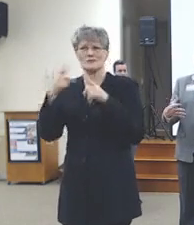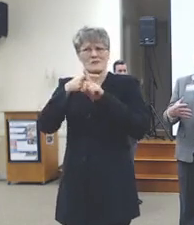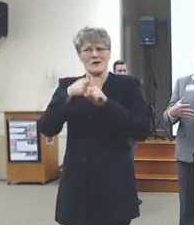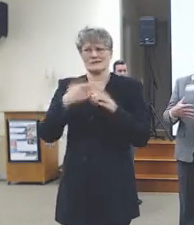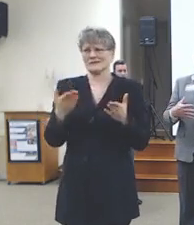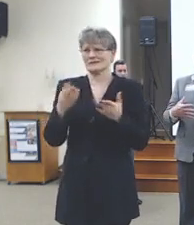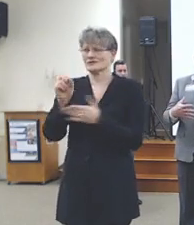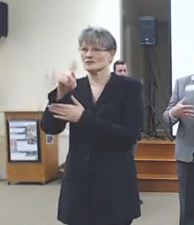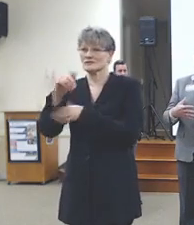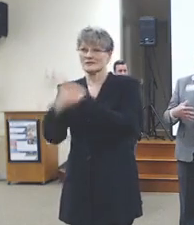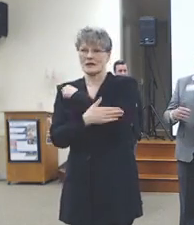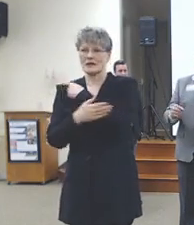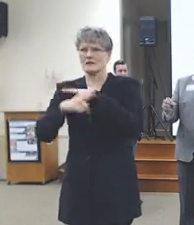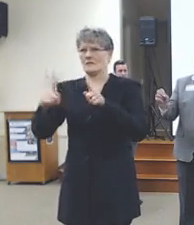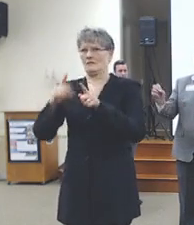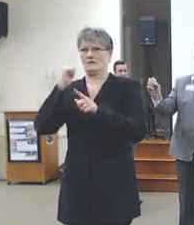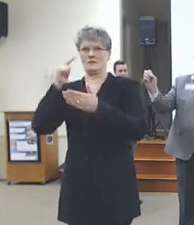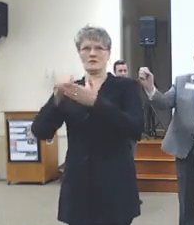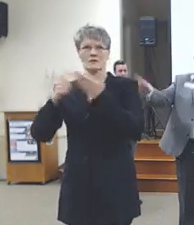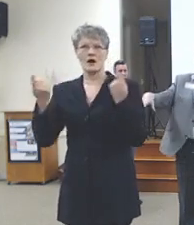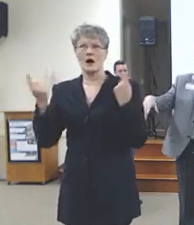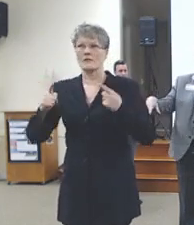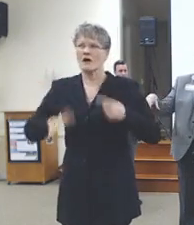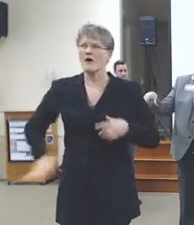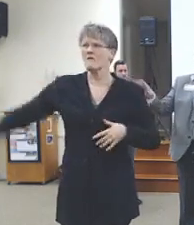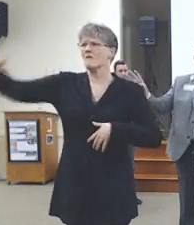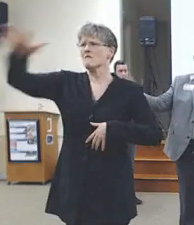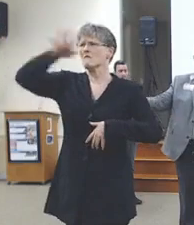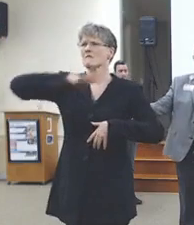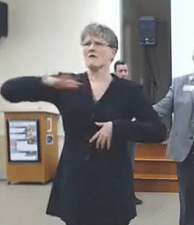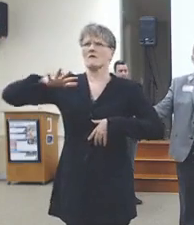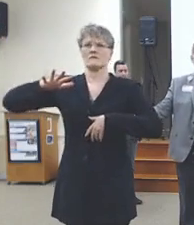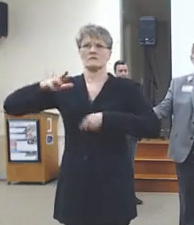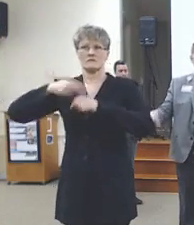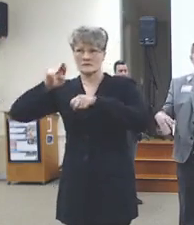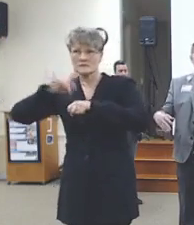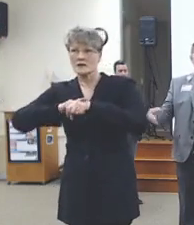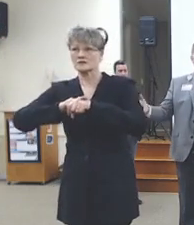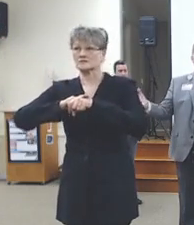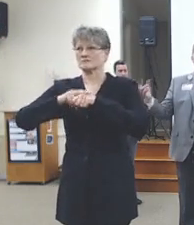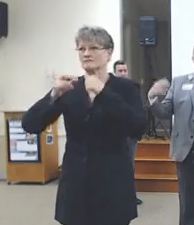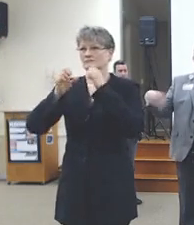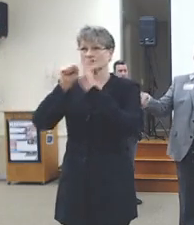see what's occurring in Sacramento or Santa Clara or San Francisco, so we look